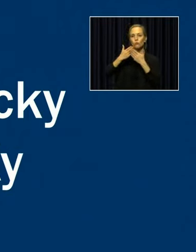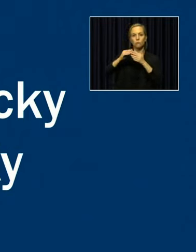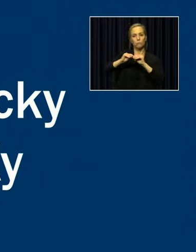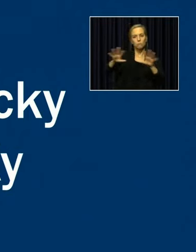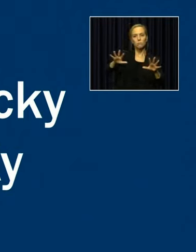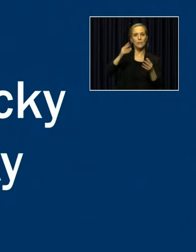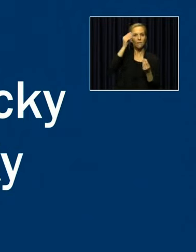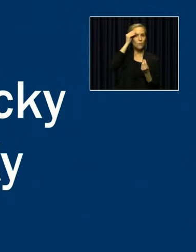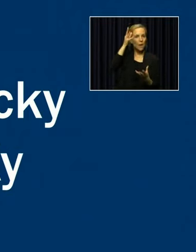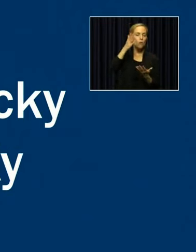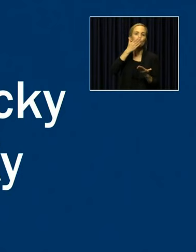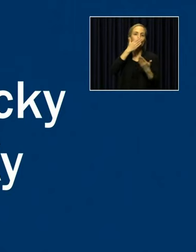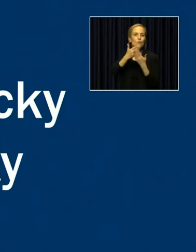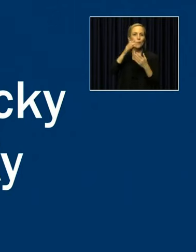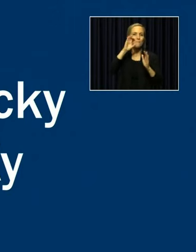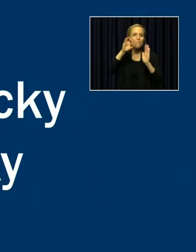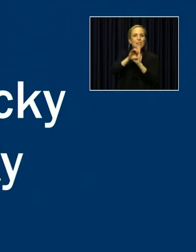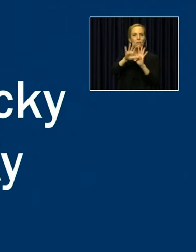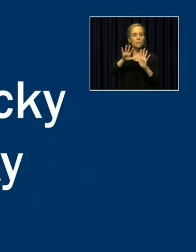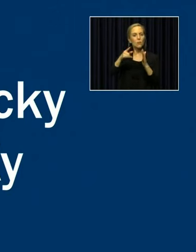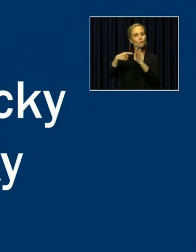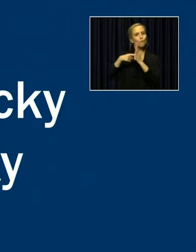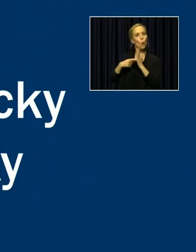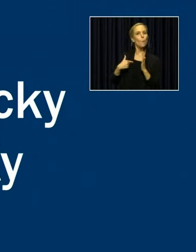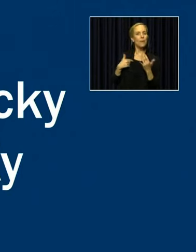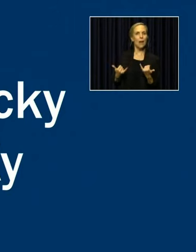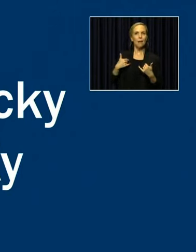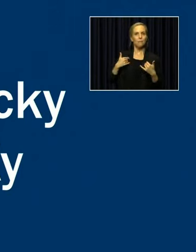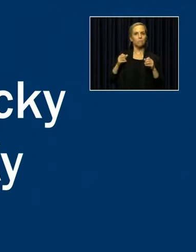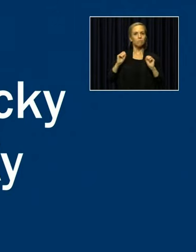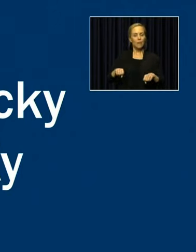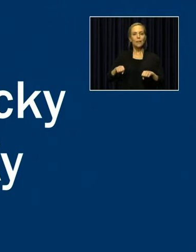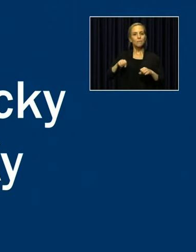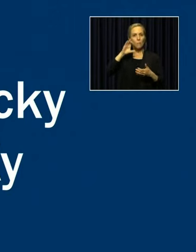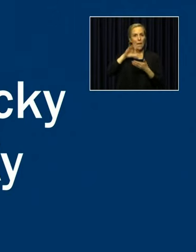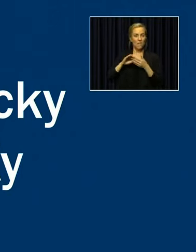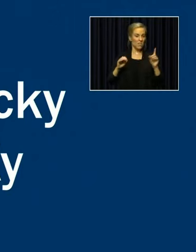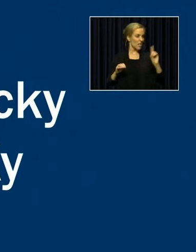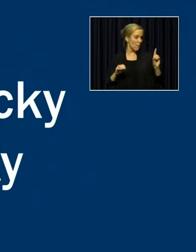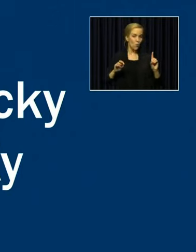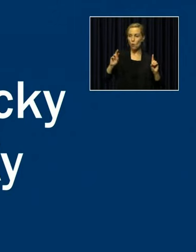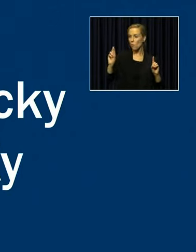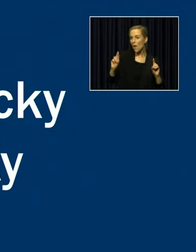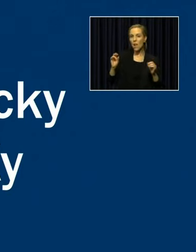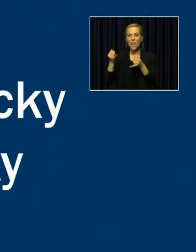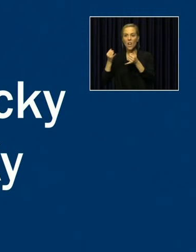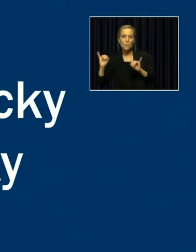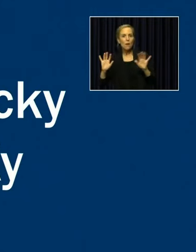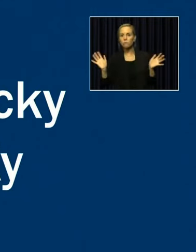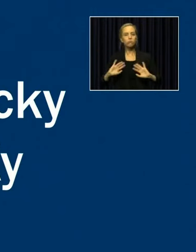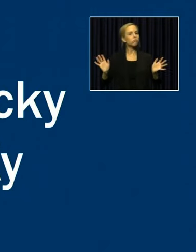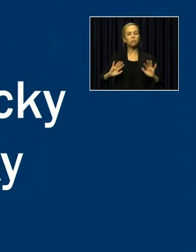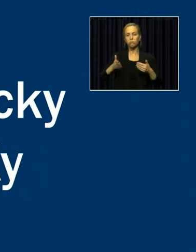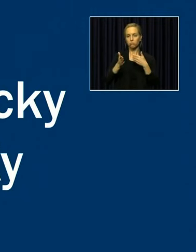OR THE GOVERNOR'S MANSION, WE POSTED PHOTOS OF YOUR HOUSES, OF EVERYBODY OUT THERE WHO IS DOING